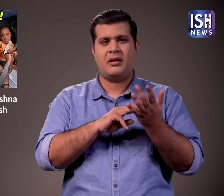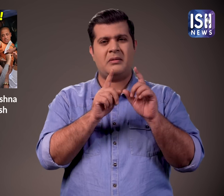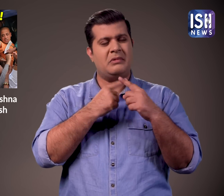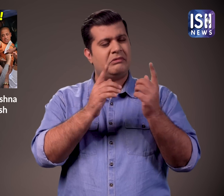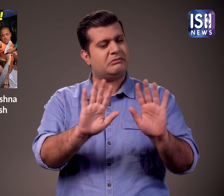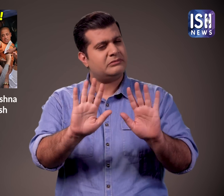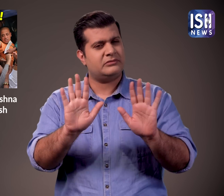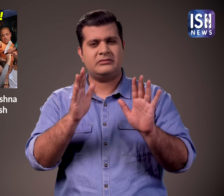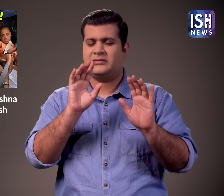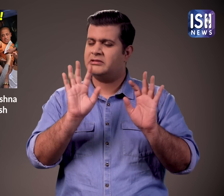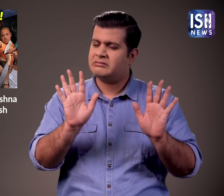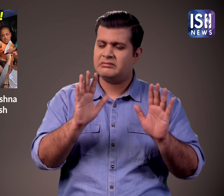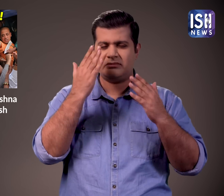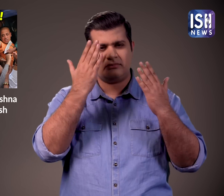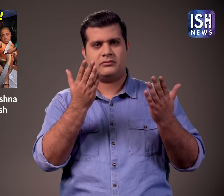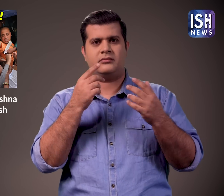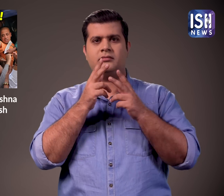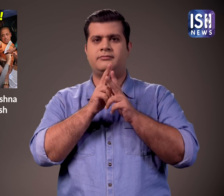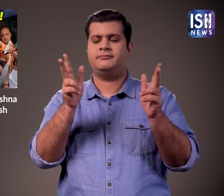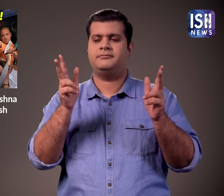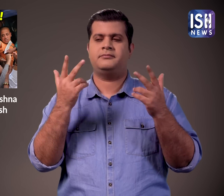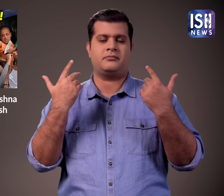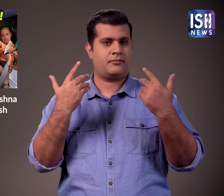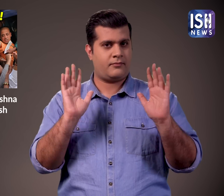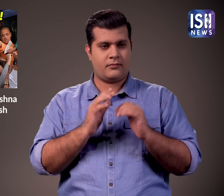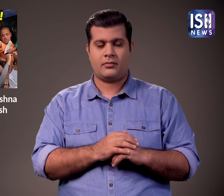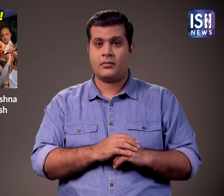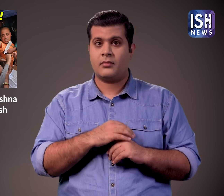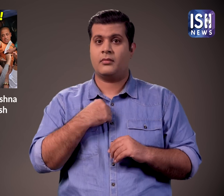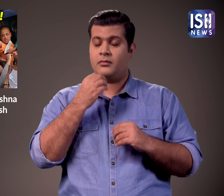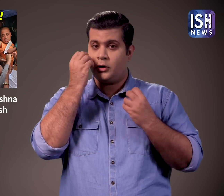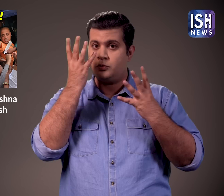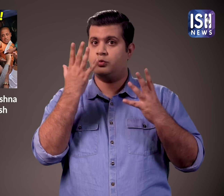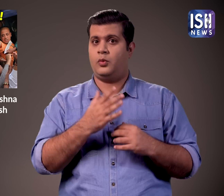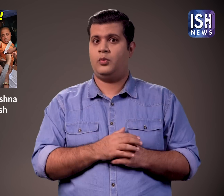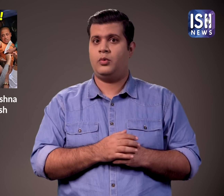Muhammad Yunus kept requesting for peace. Here's something shocking.